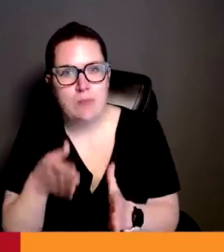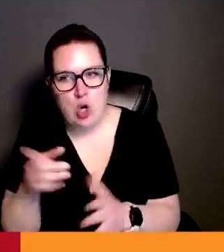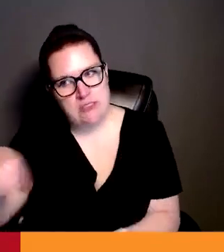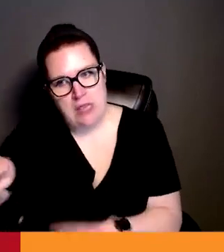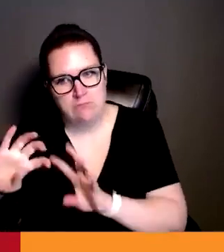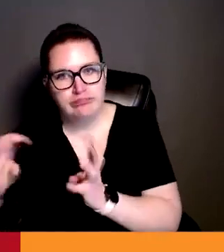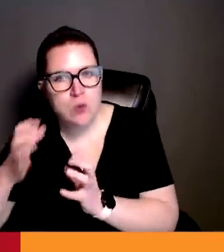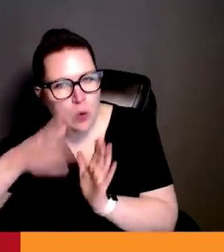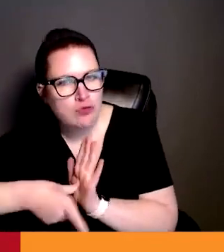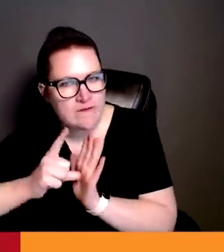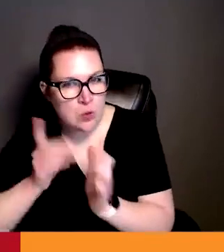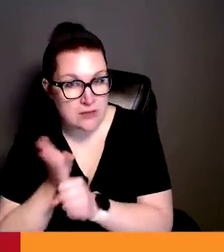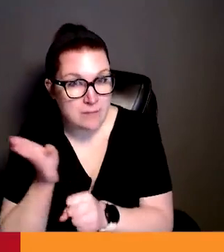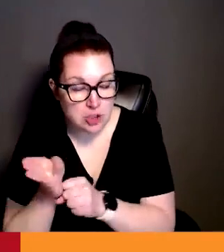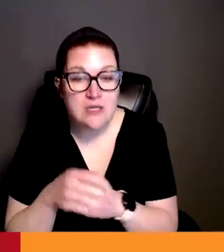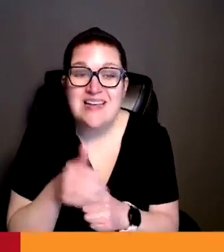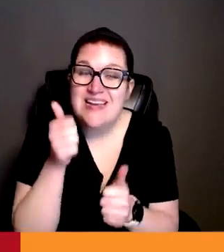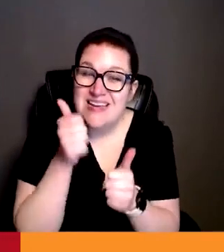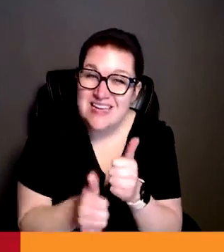Just note that each track has slightly different